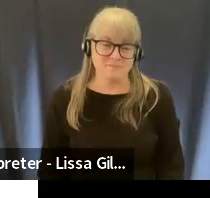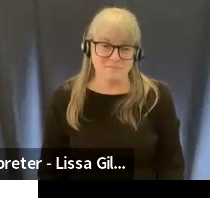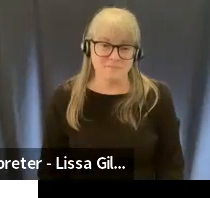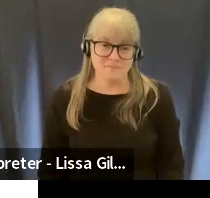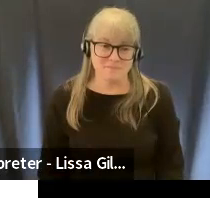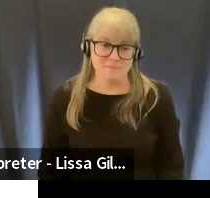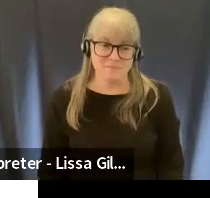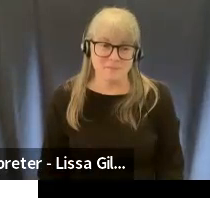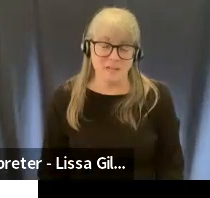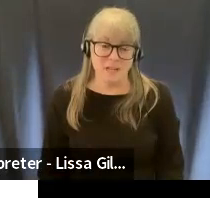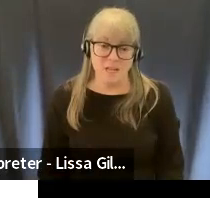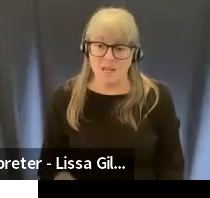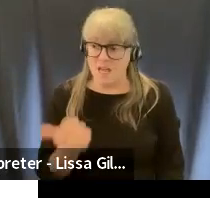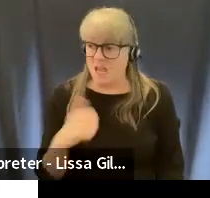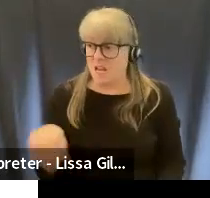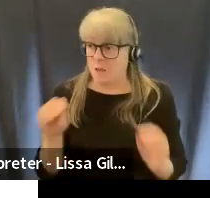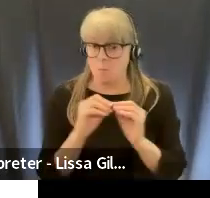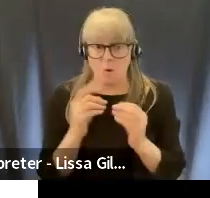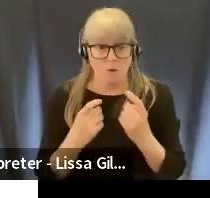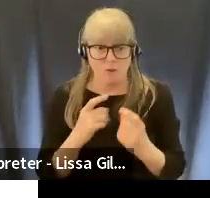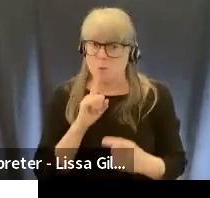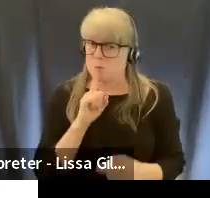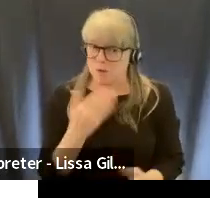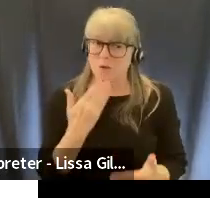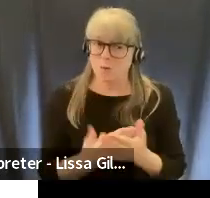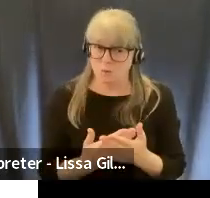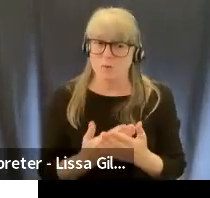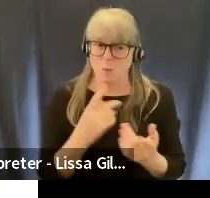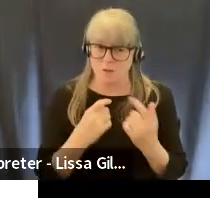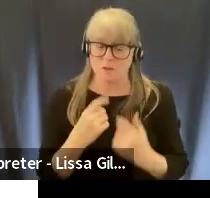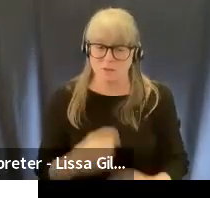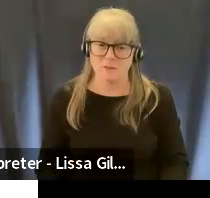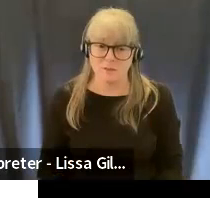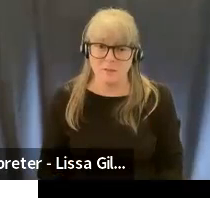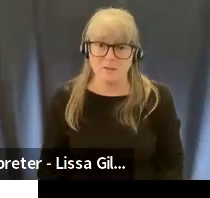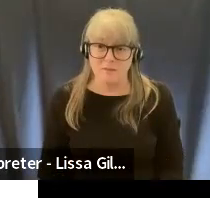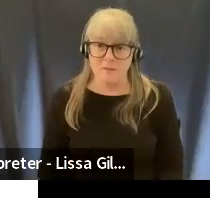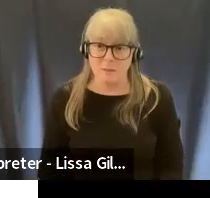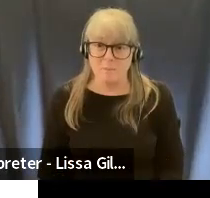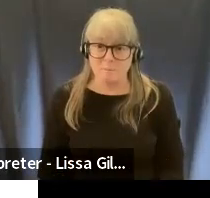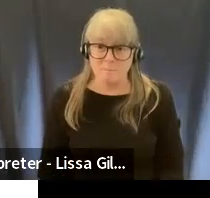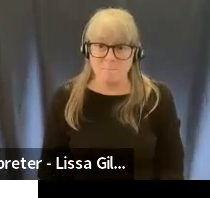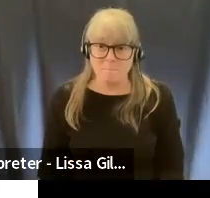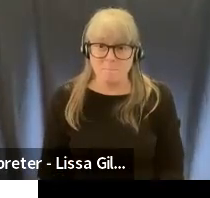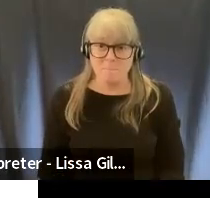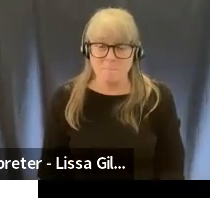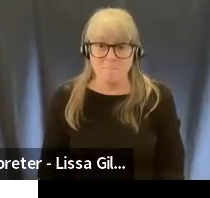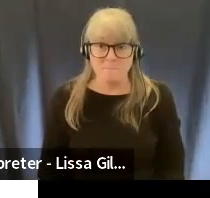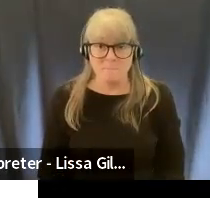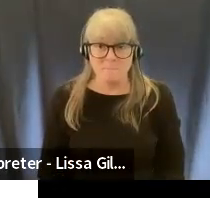Are there any more questions? Those are really great questions.